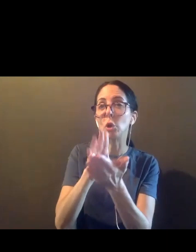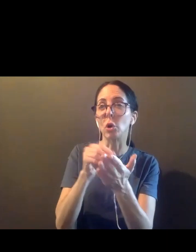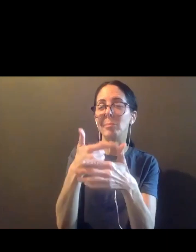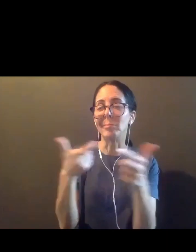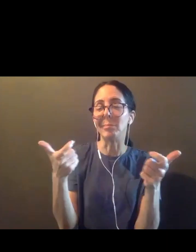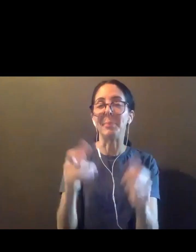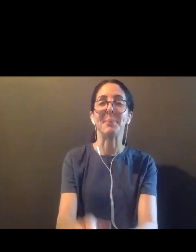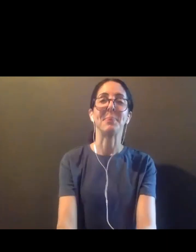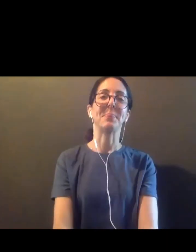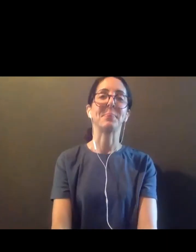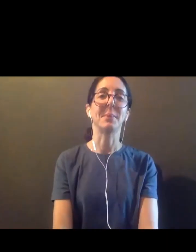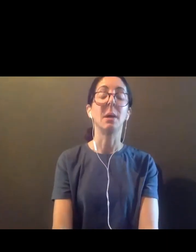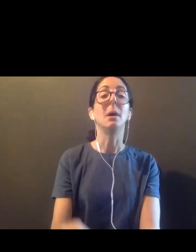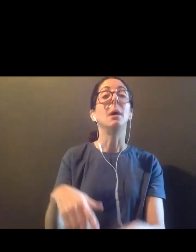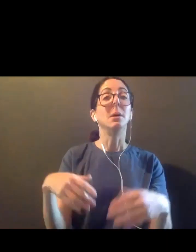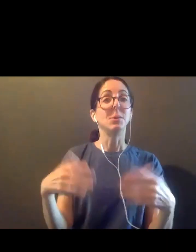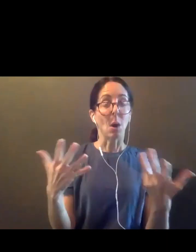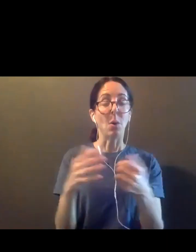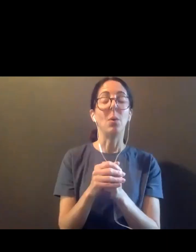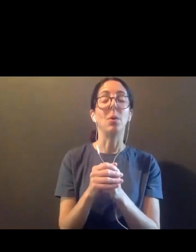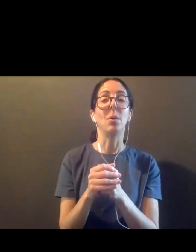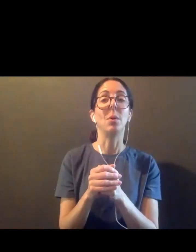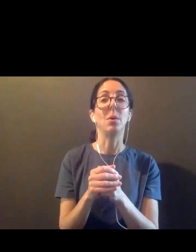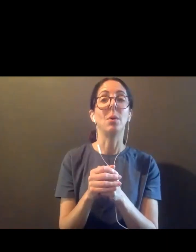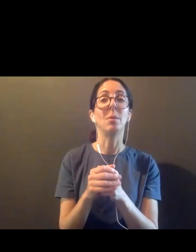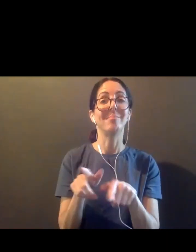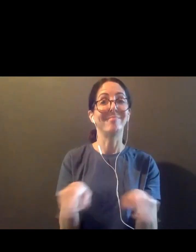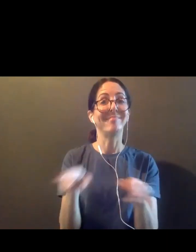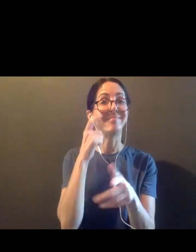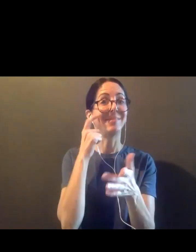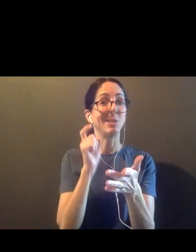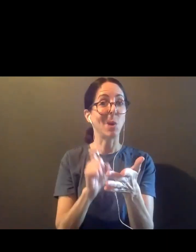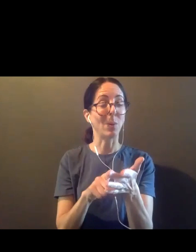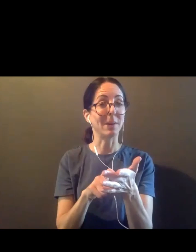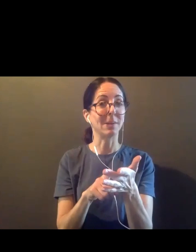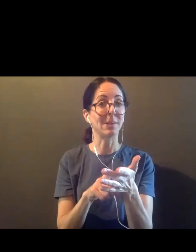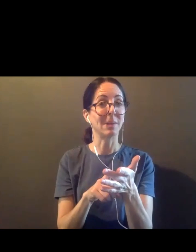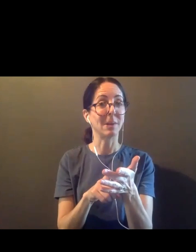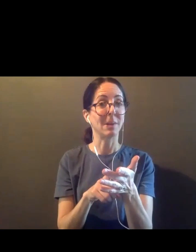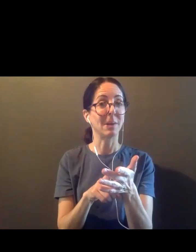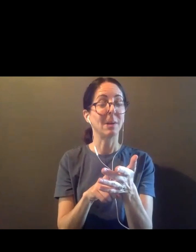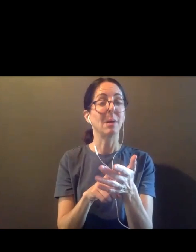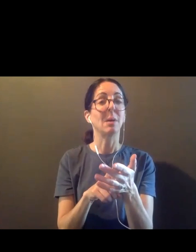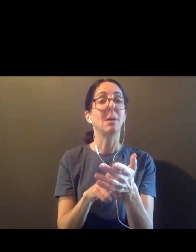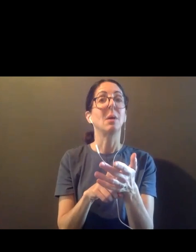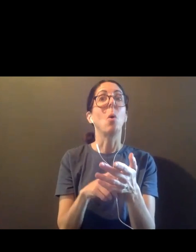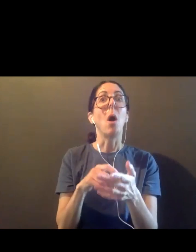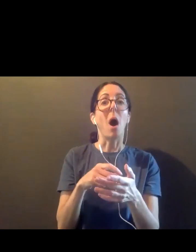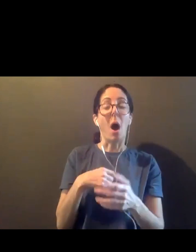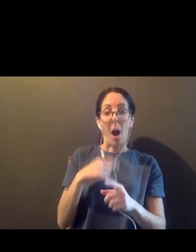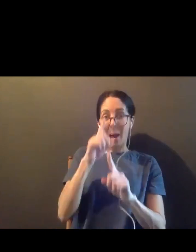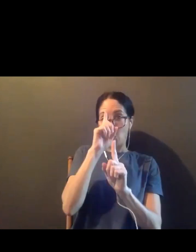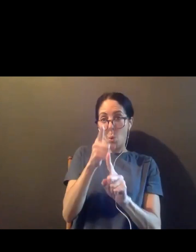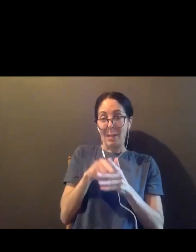And we did find that what we wanted to do was achieved.